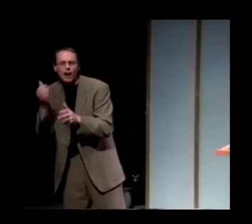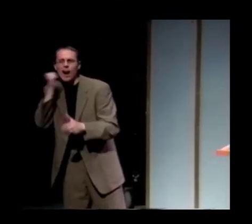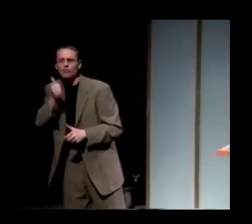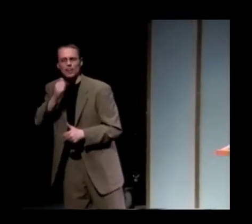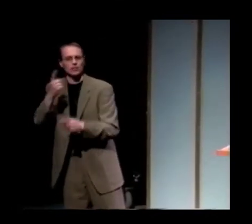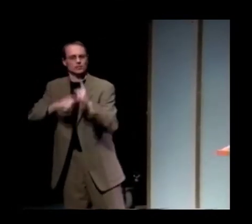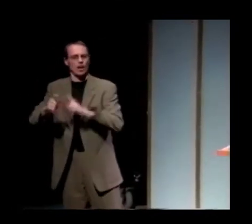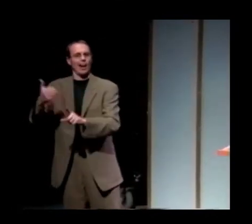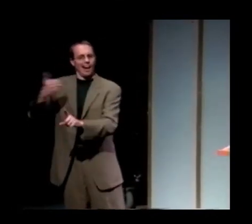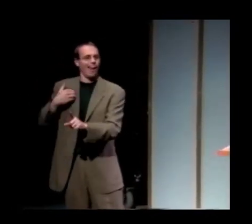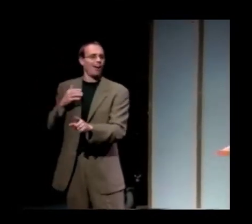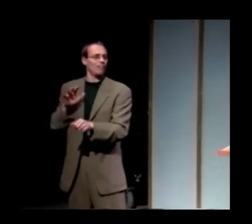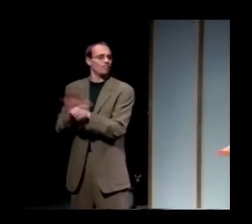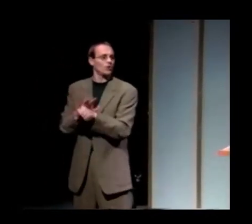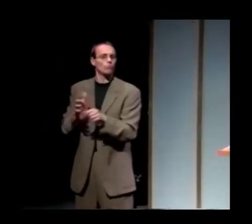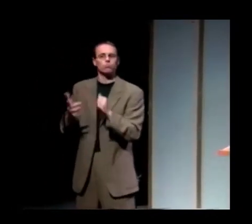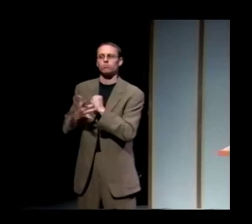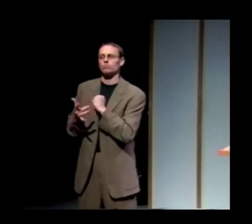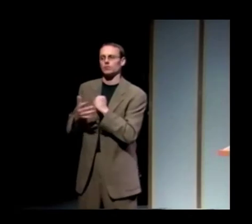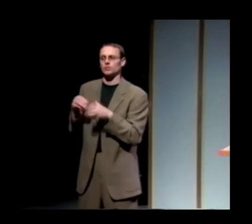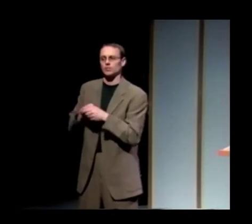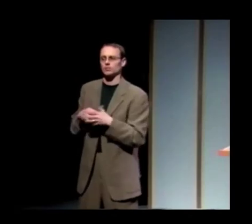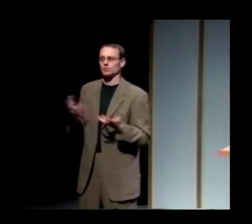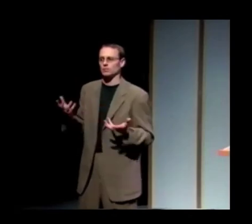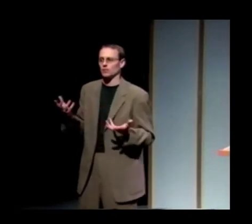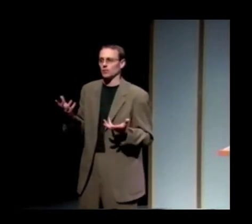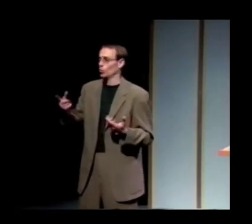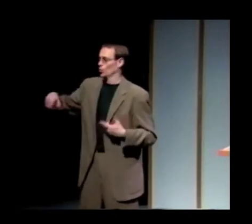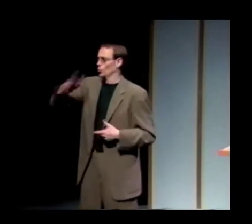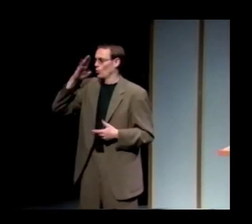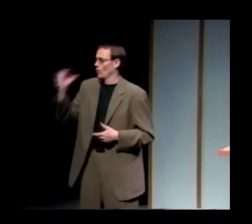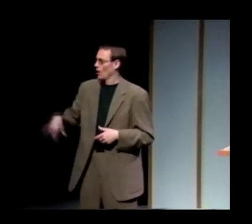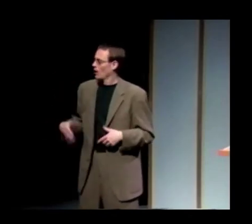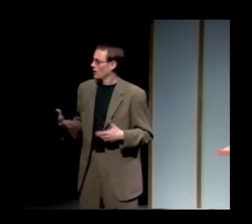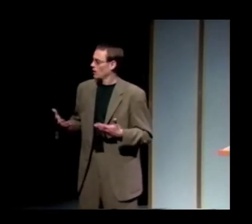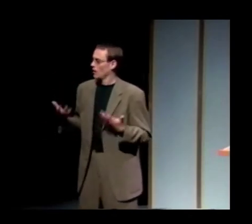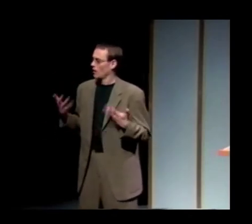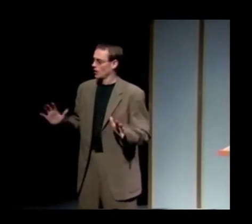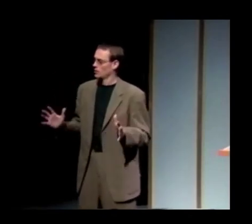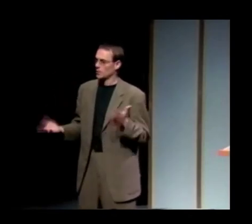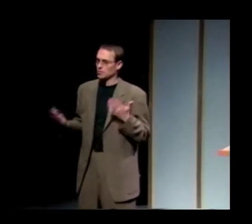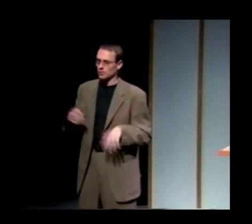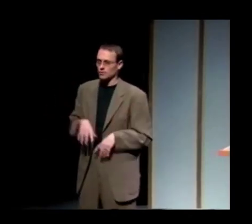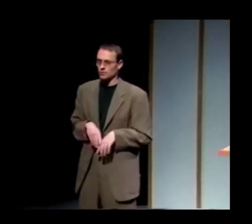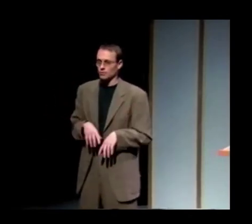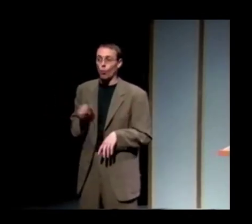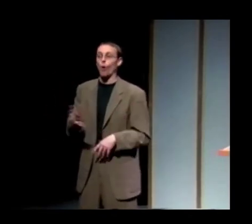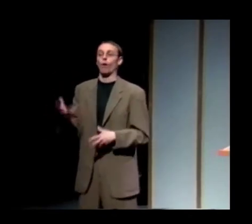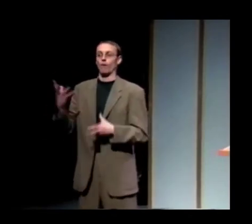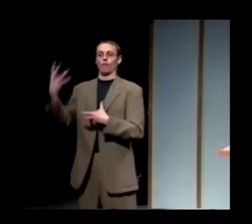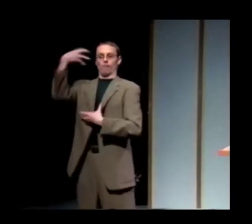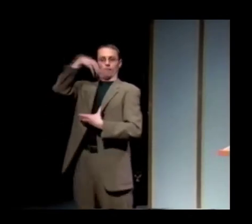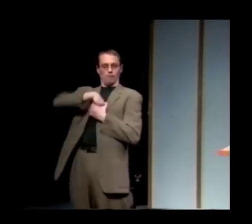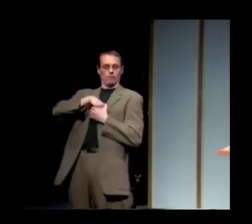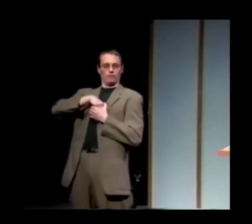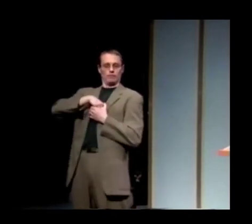DR. STOKOE WAS LOOKING AT THE EVERYDAY LANGUAGE AND NOTICING THE PARALLELS BETWEEN ASL POETRY AND FILM,